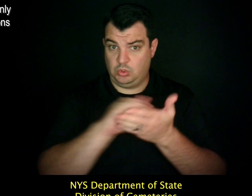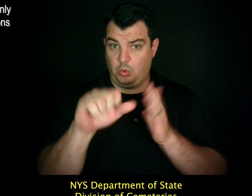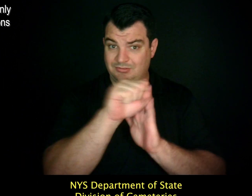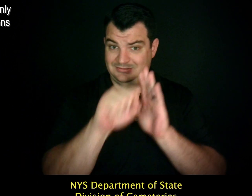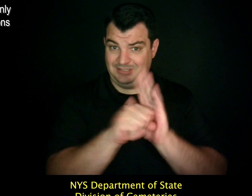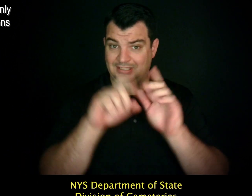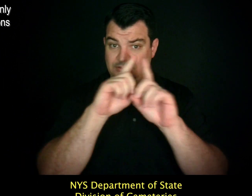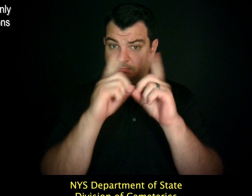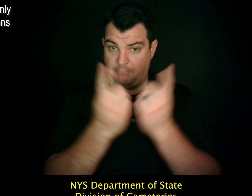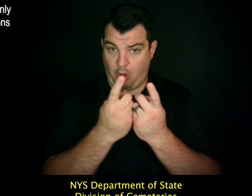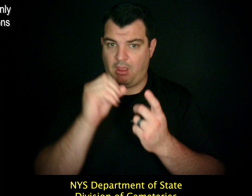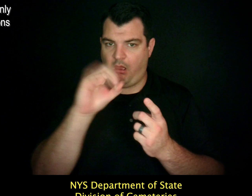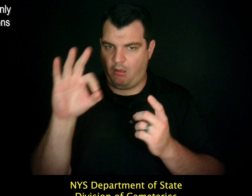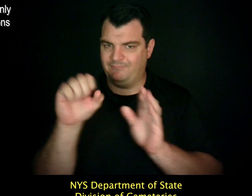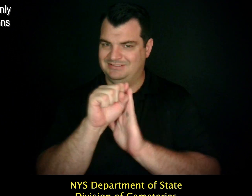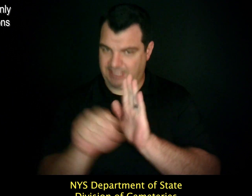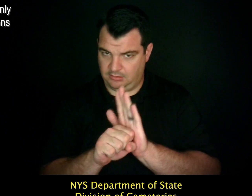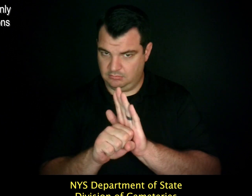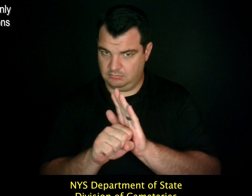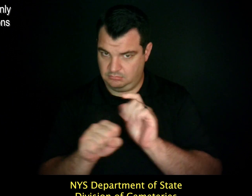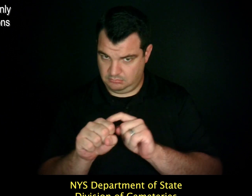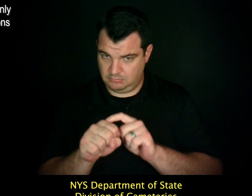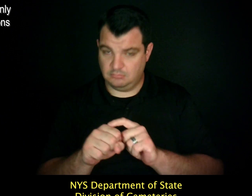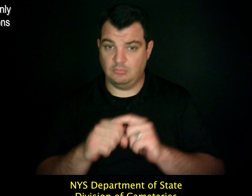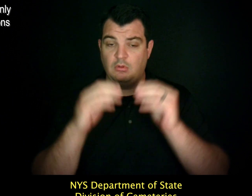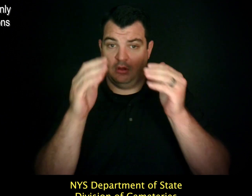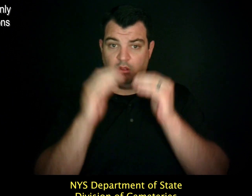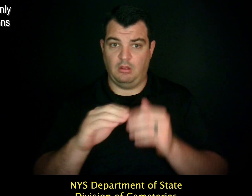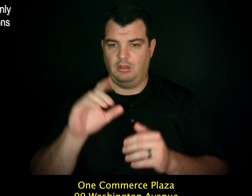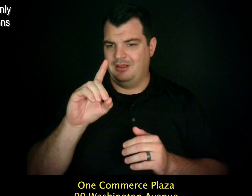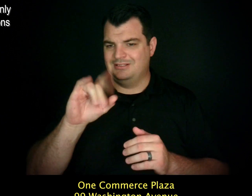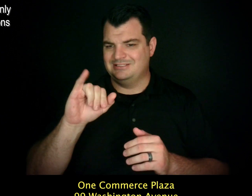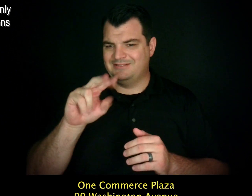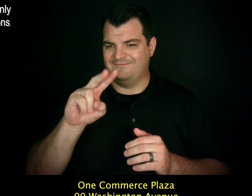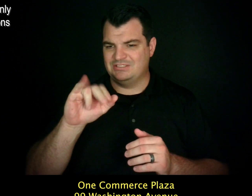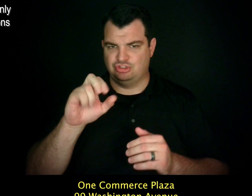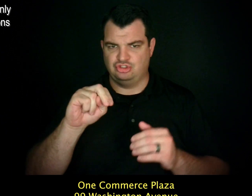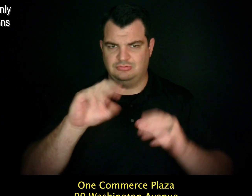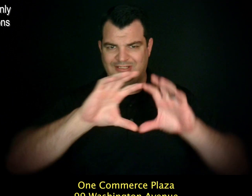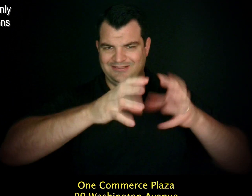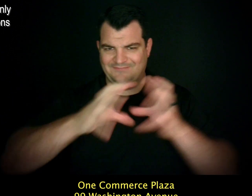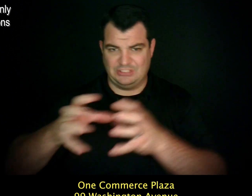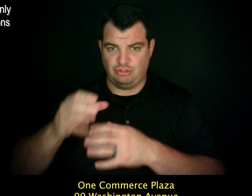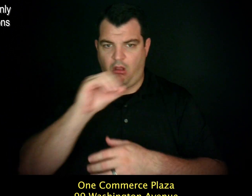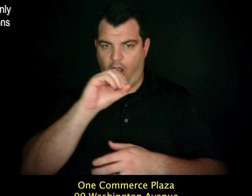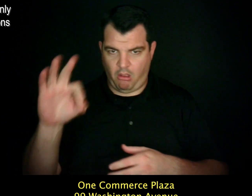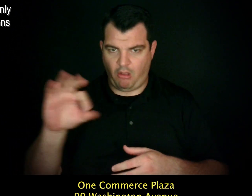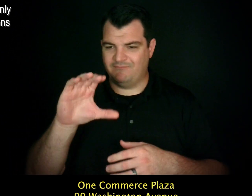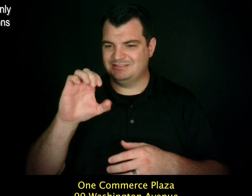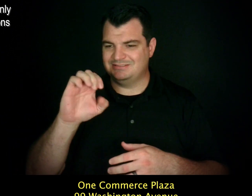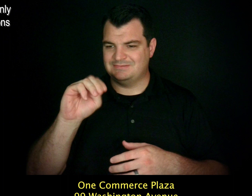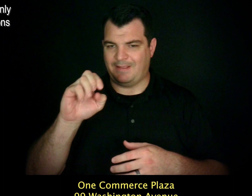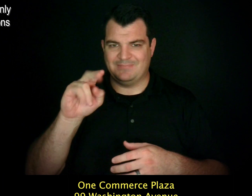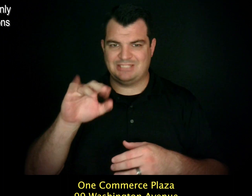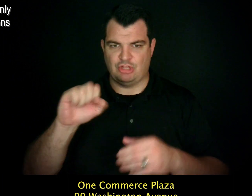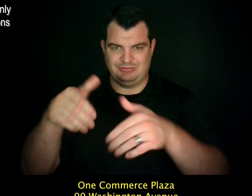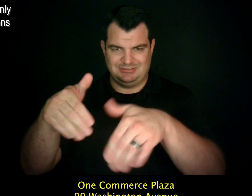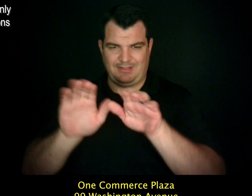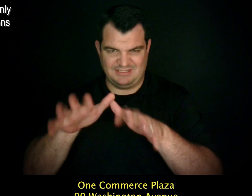NYS Department of State Division of Cemeteries One Commerce Plaza 99 Washington Avenue